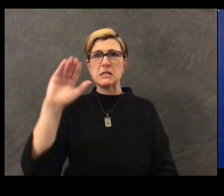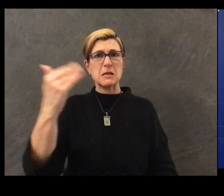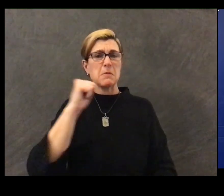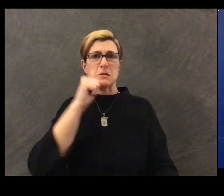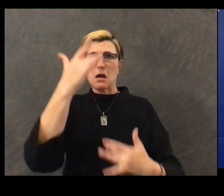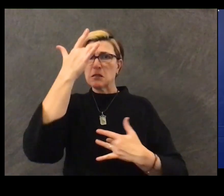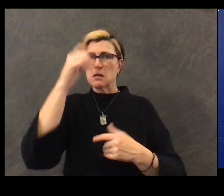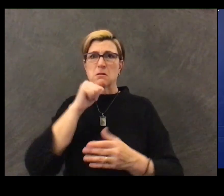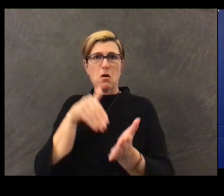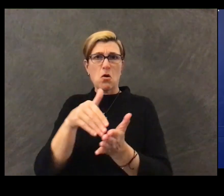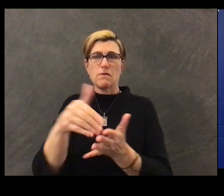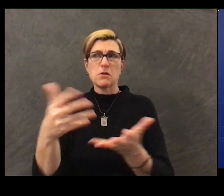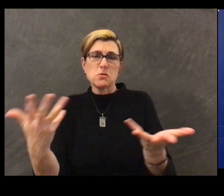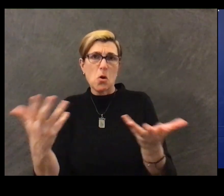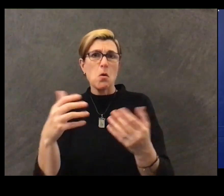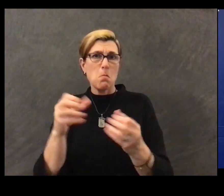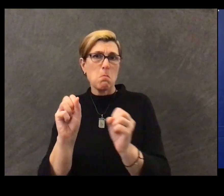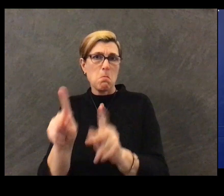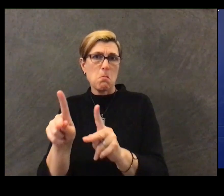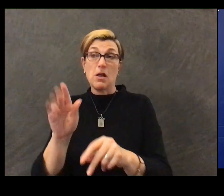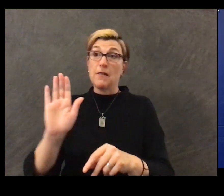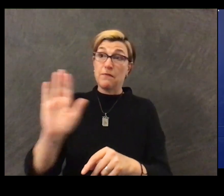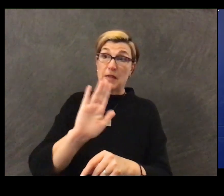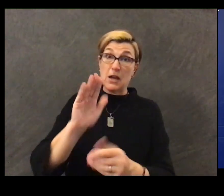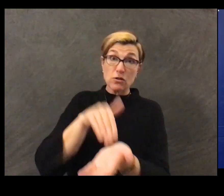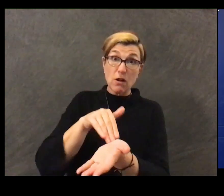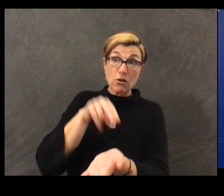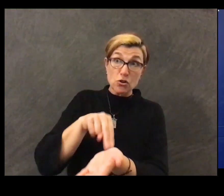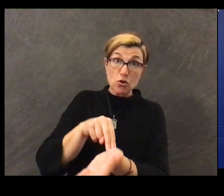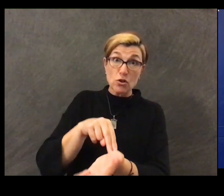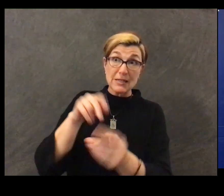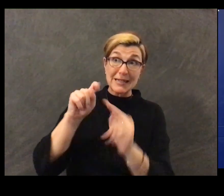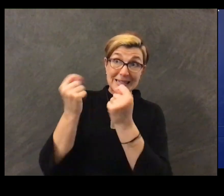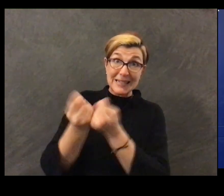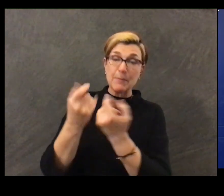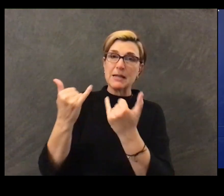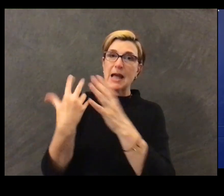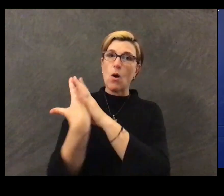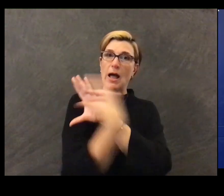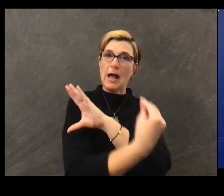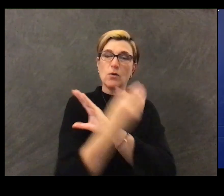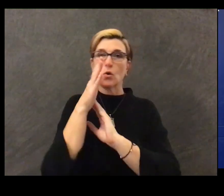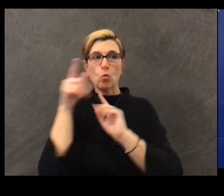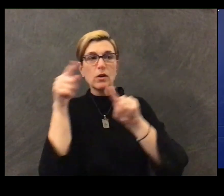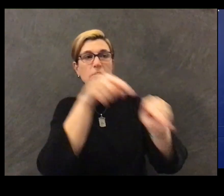teams to focus on nursing homes in Massachusetts the VA personnel and